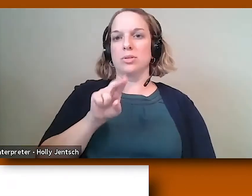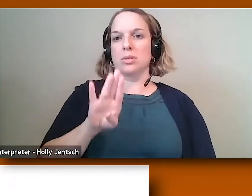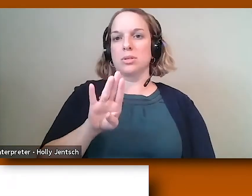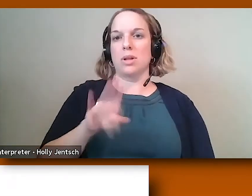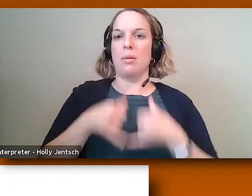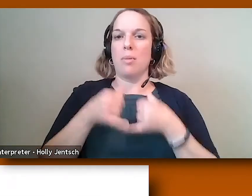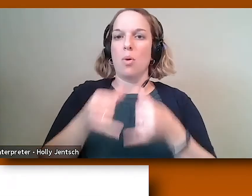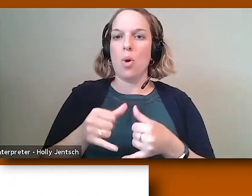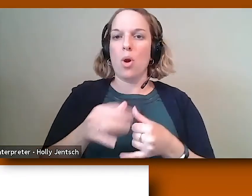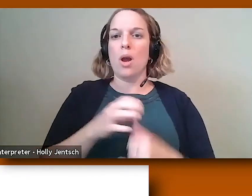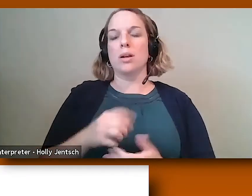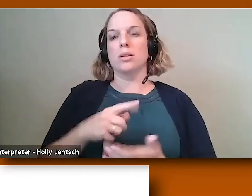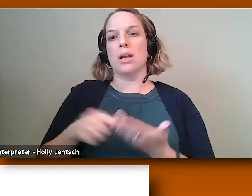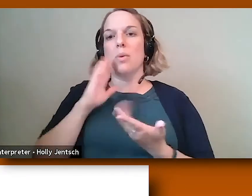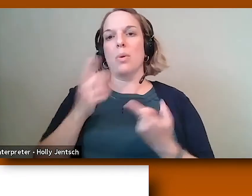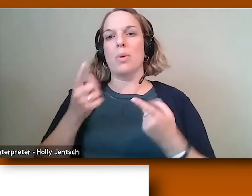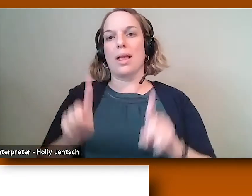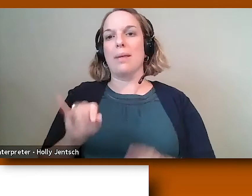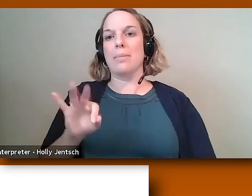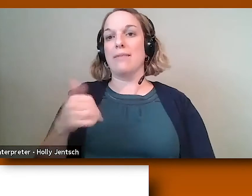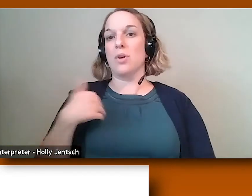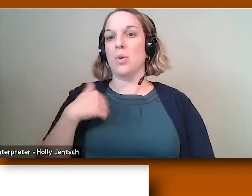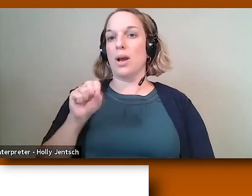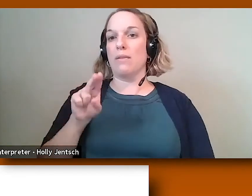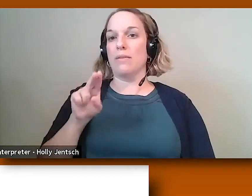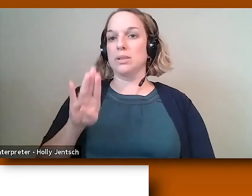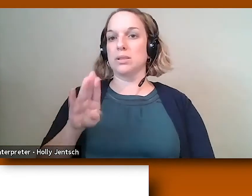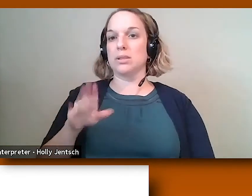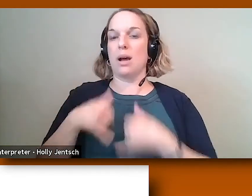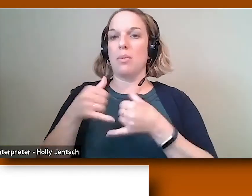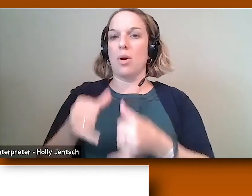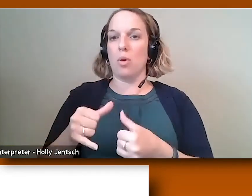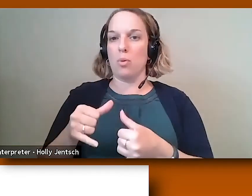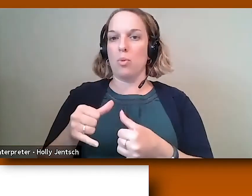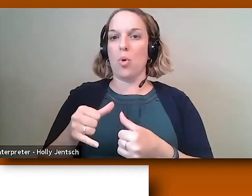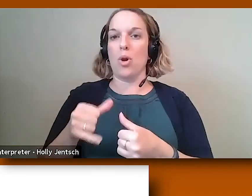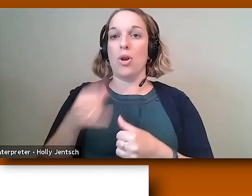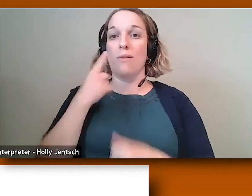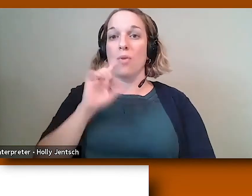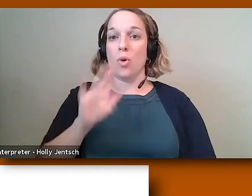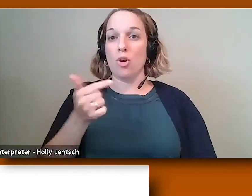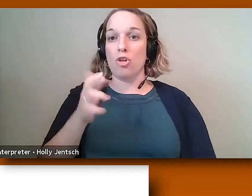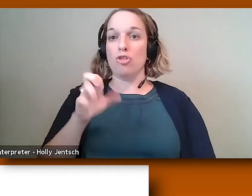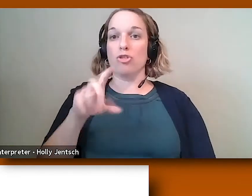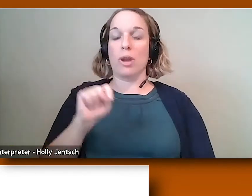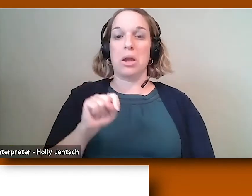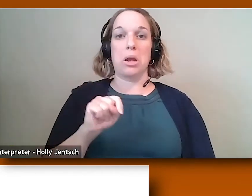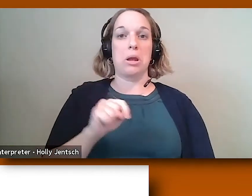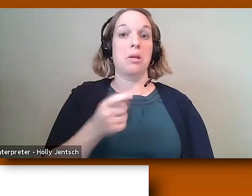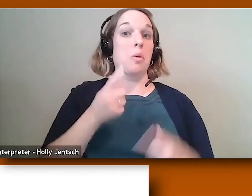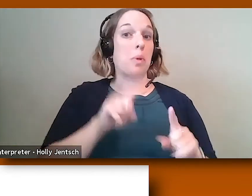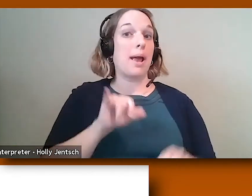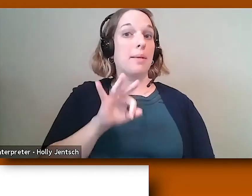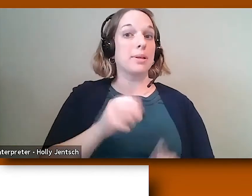when you have a subaward on your grant, what happens when you are the subaward of another university